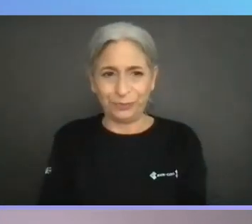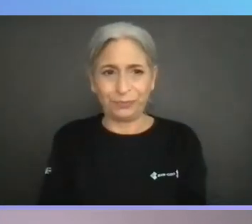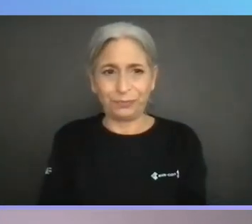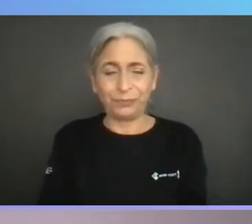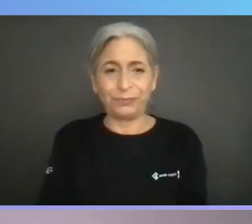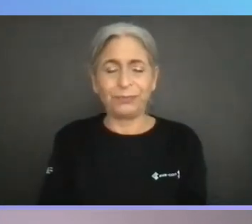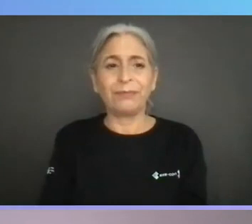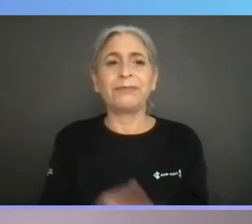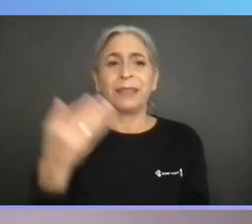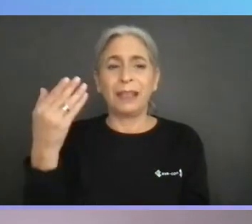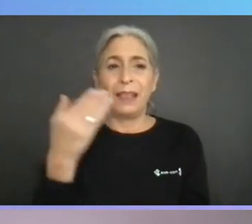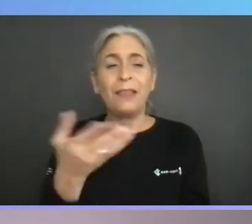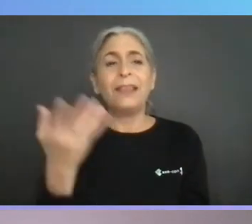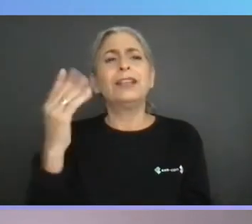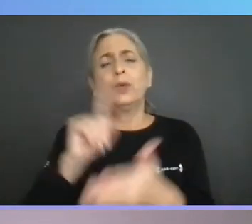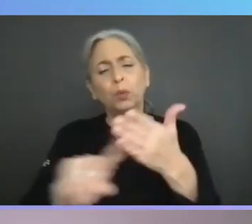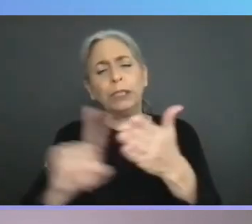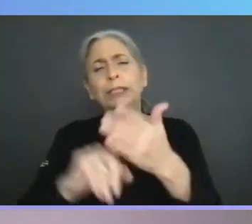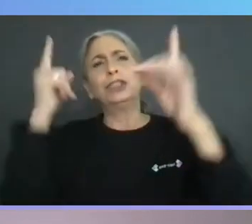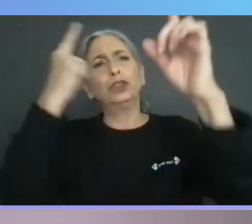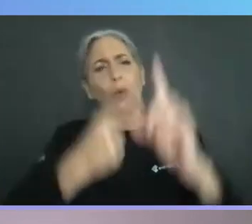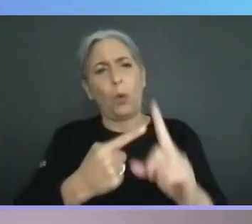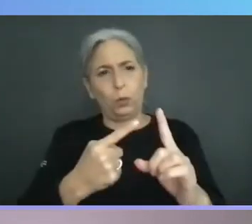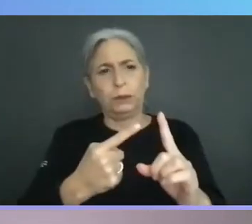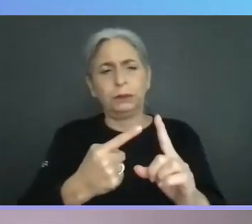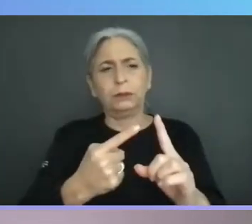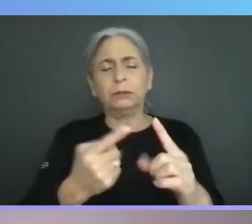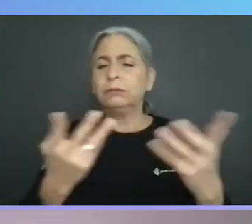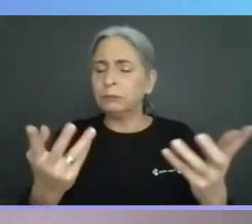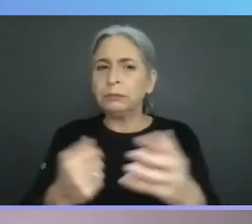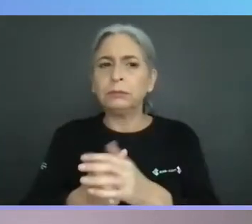on to slide three. Research goals. So we have some practical